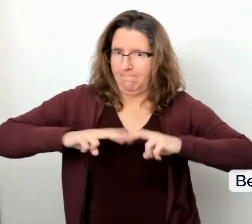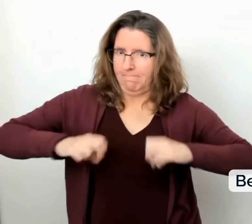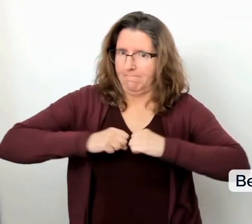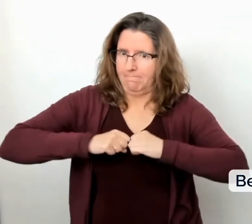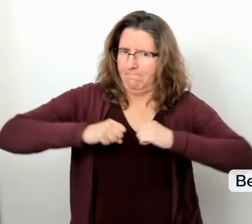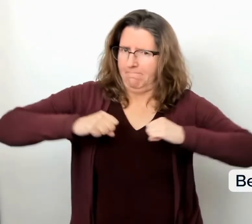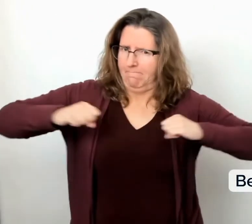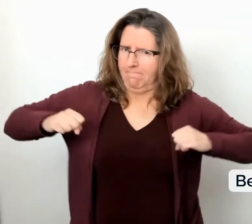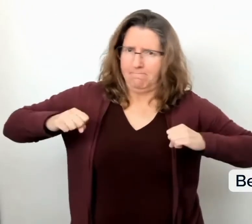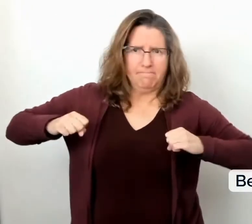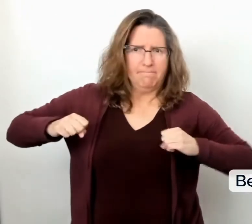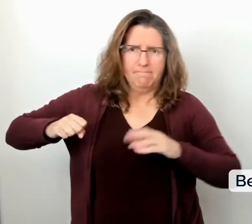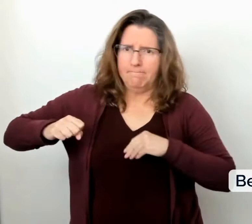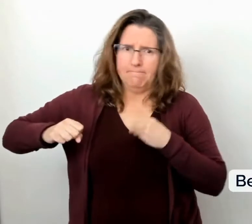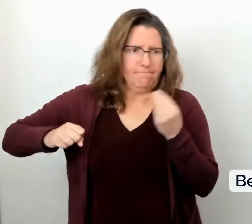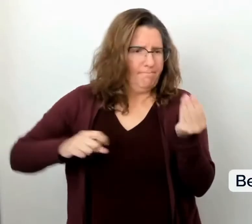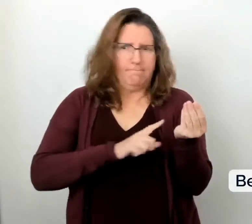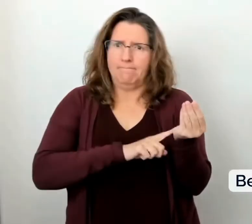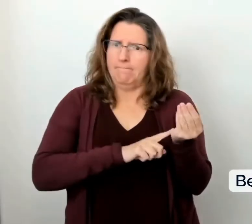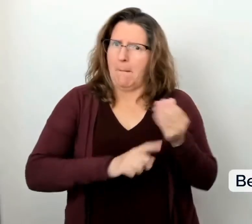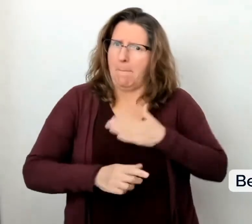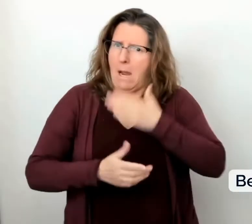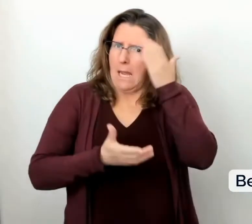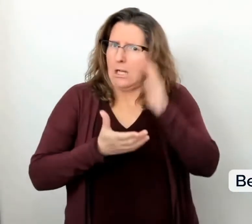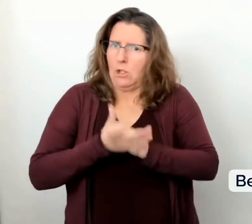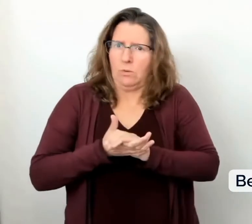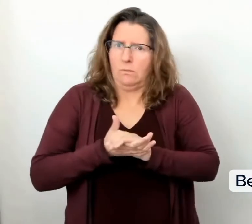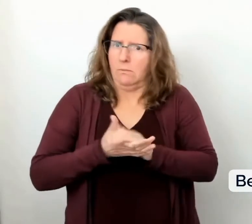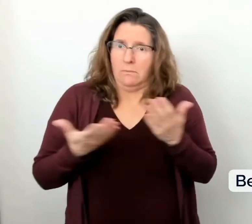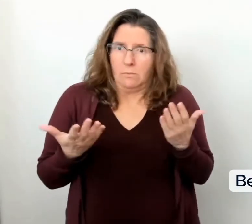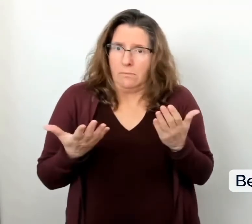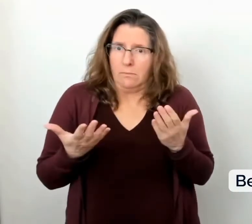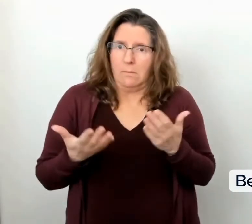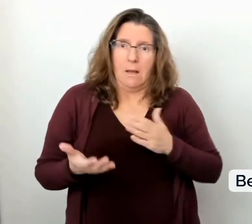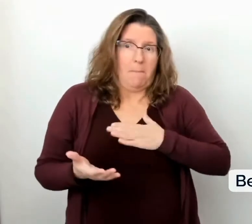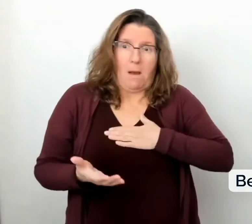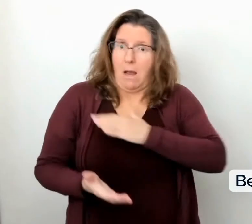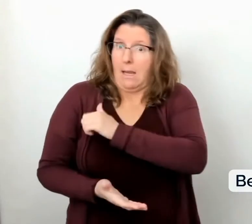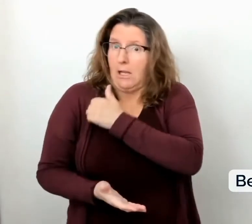we must begin by doing a thorough look at our OWN beliefs and attitudes.